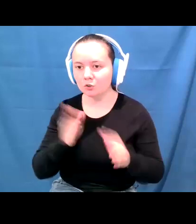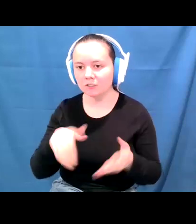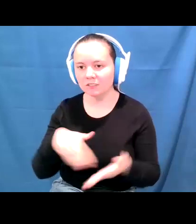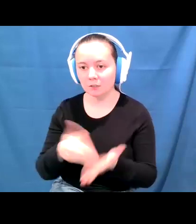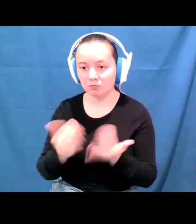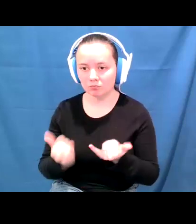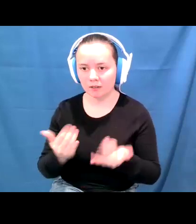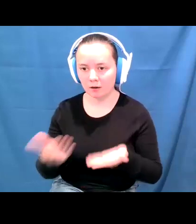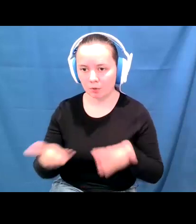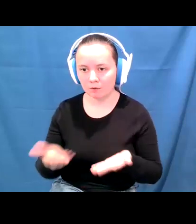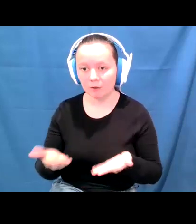So if we go to the next slide.